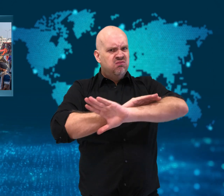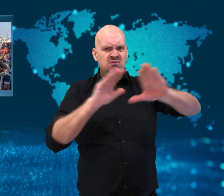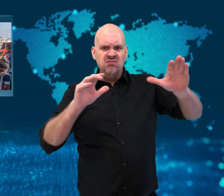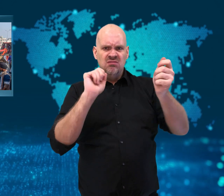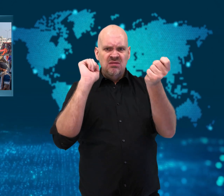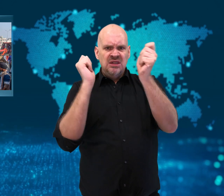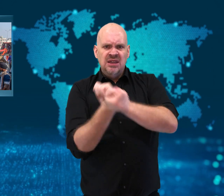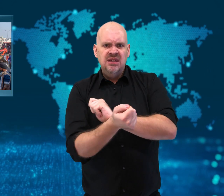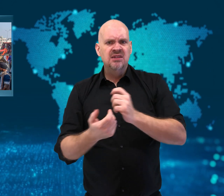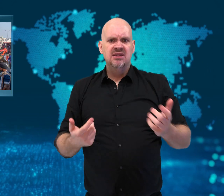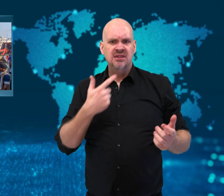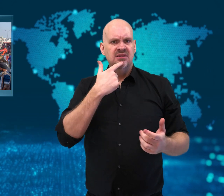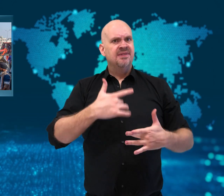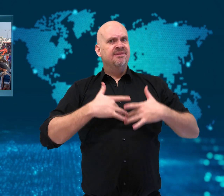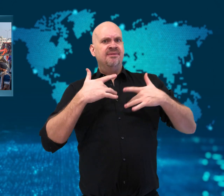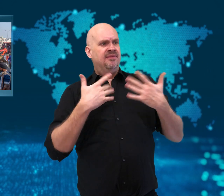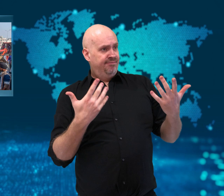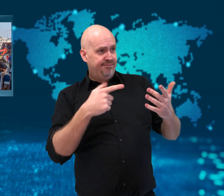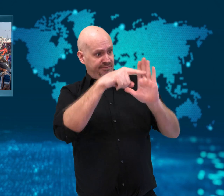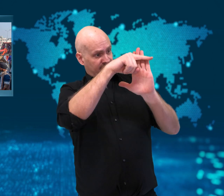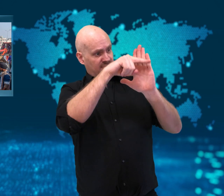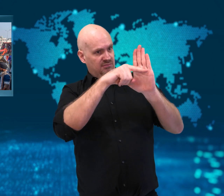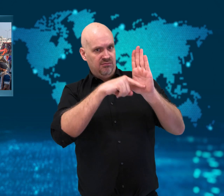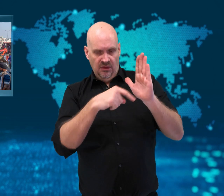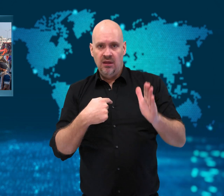independence from Britain.